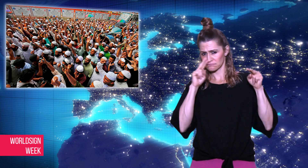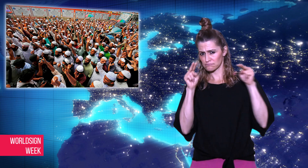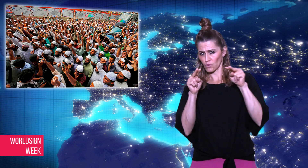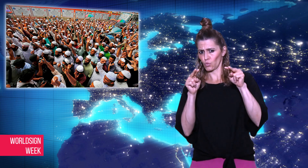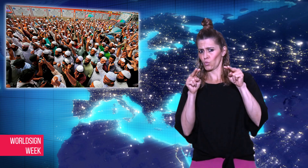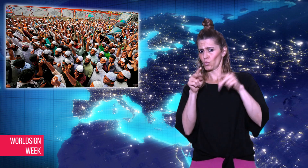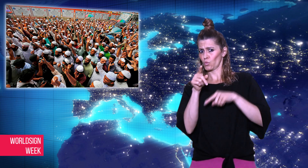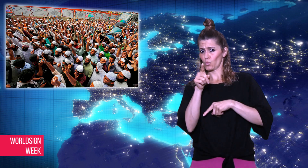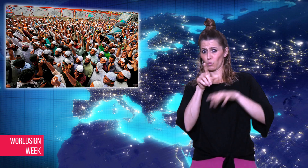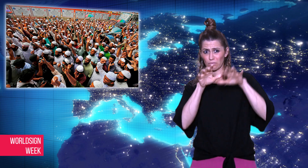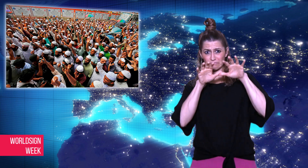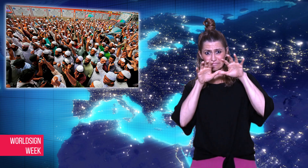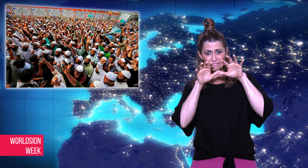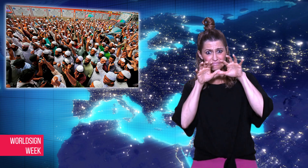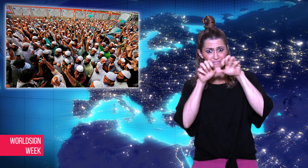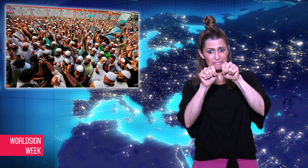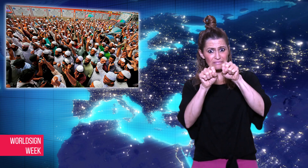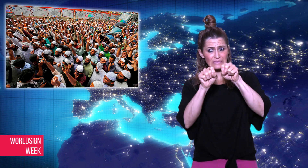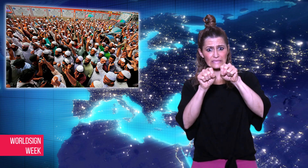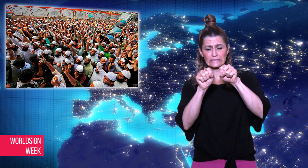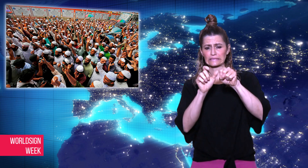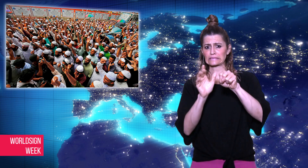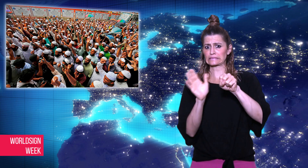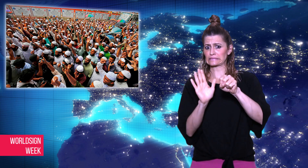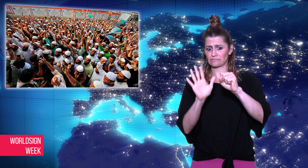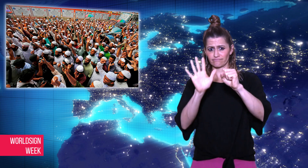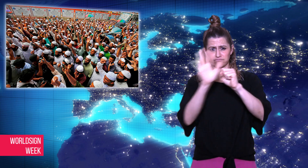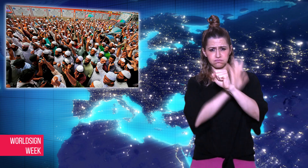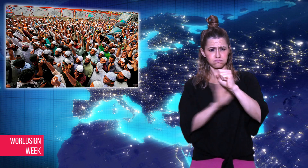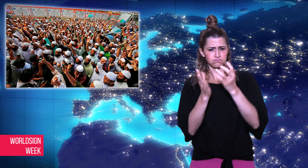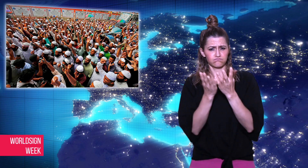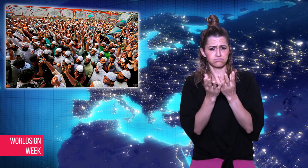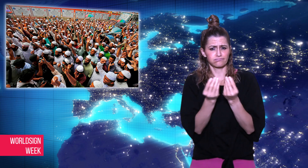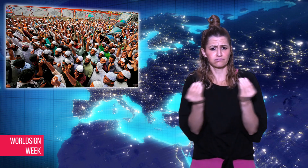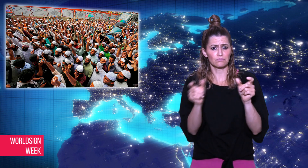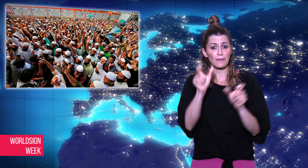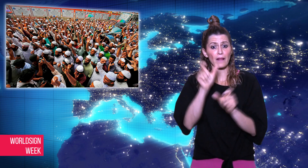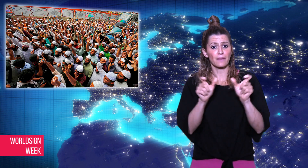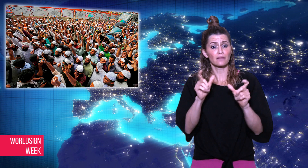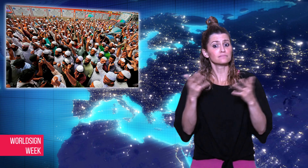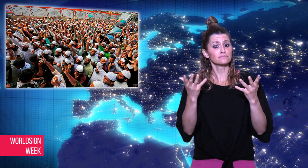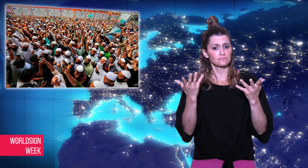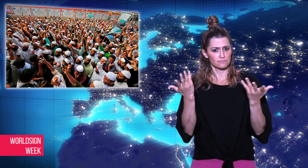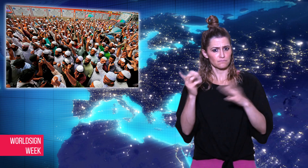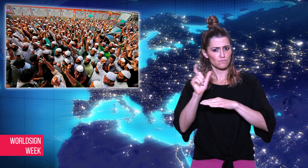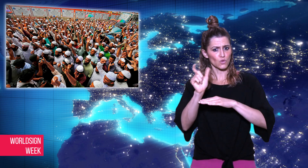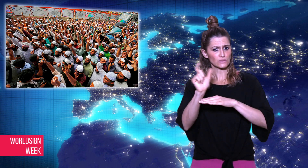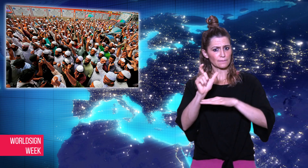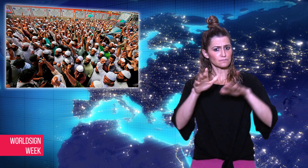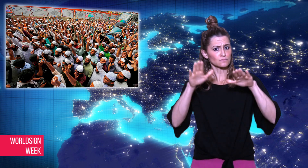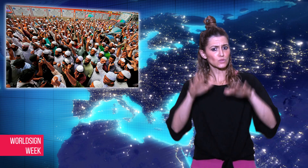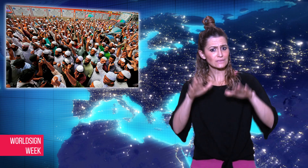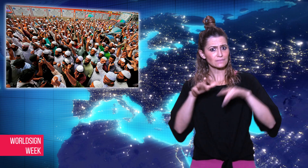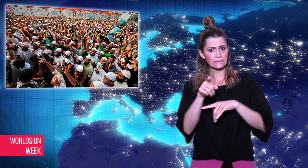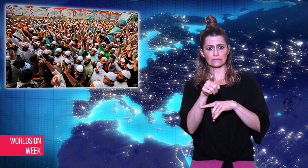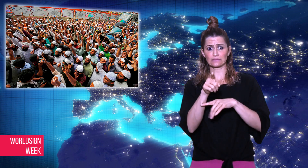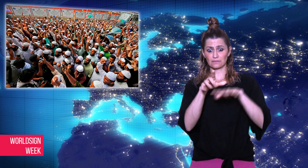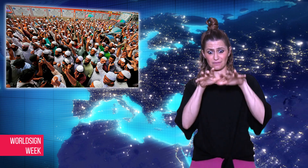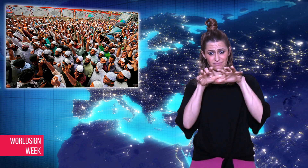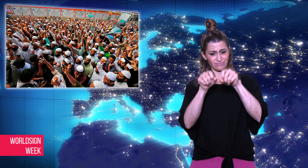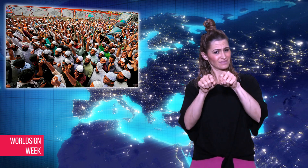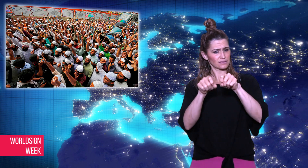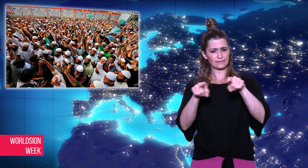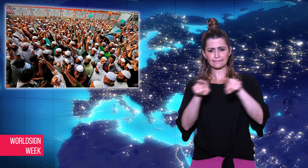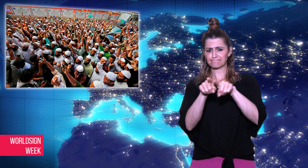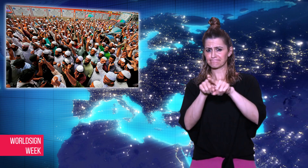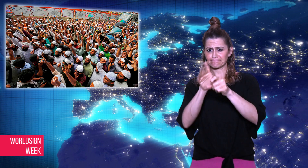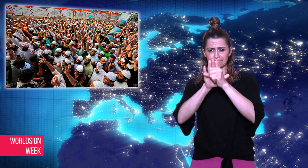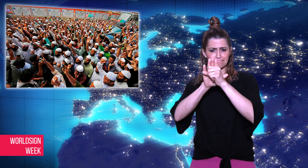Muslim majority and predicted that the people